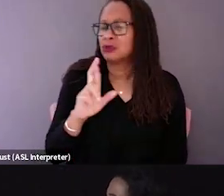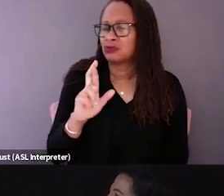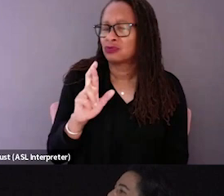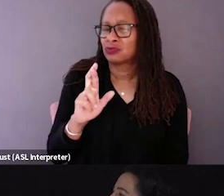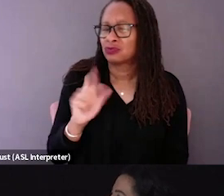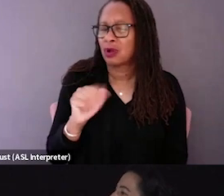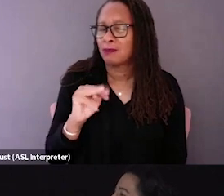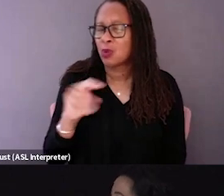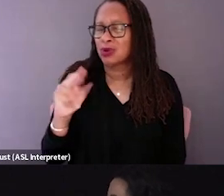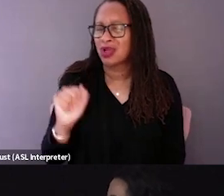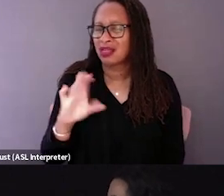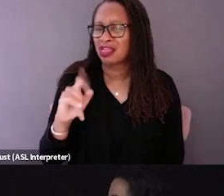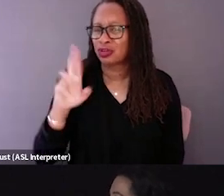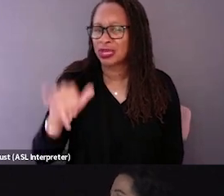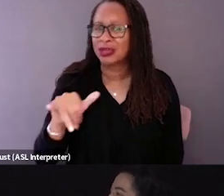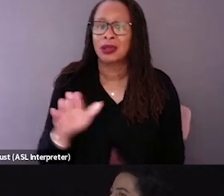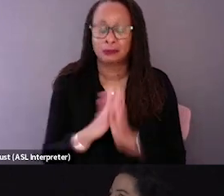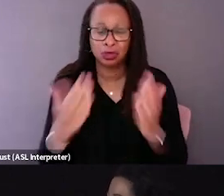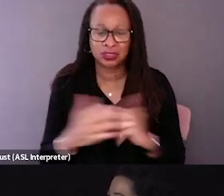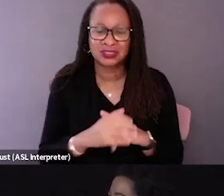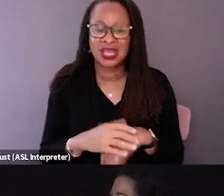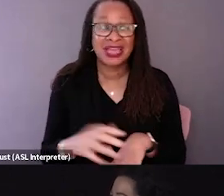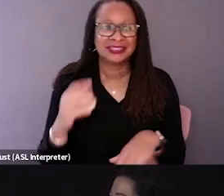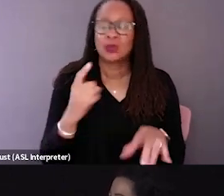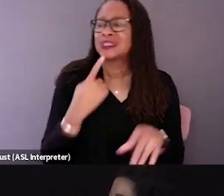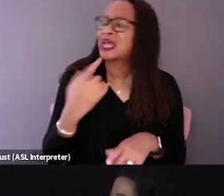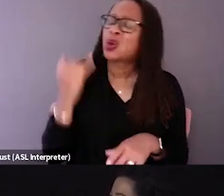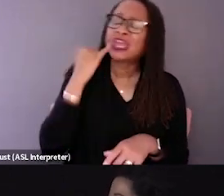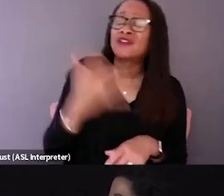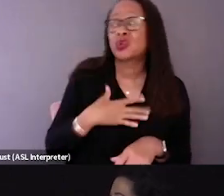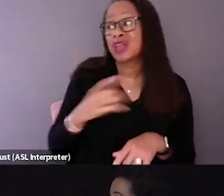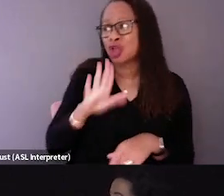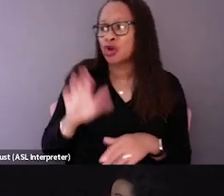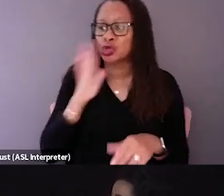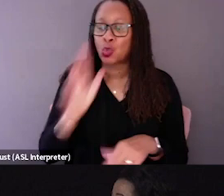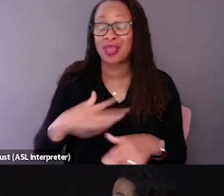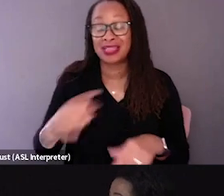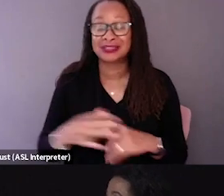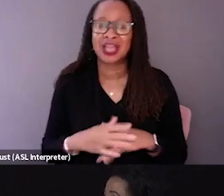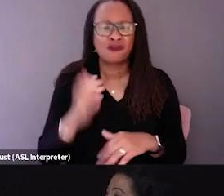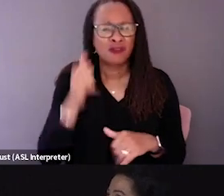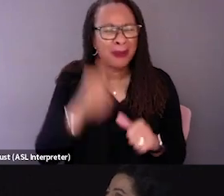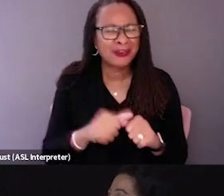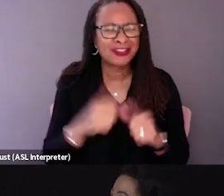and someone was like, oh, if you like her, it was like that old timey version of Netflixes, if you enjoyed this, you'll like this.